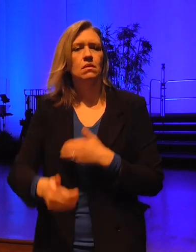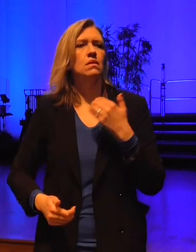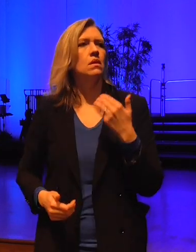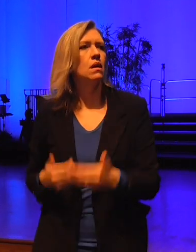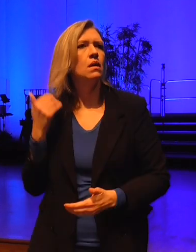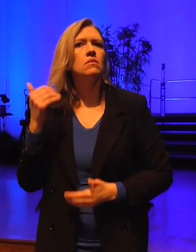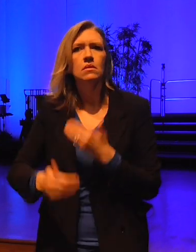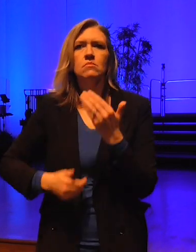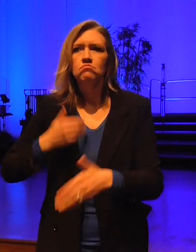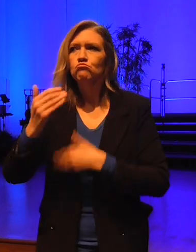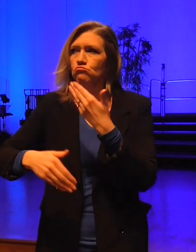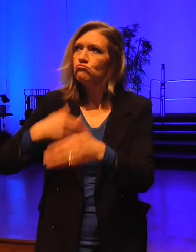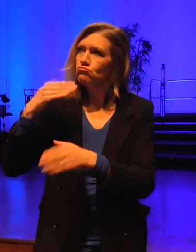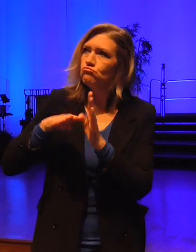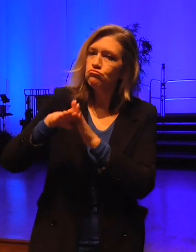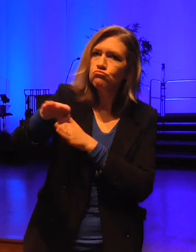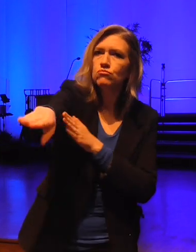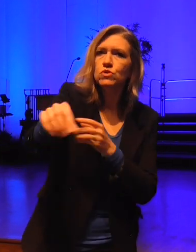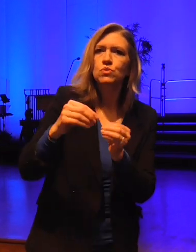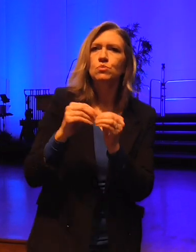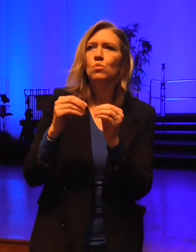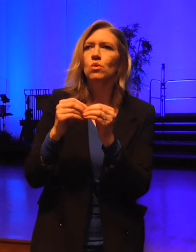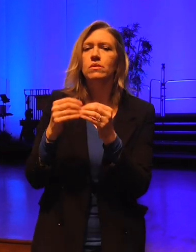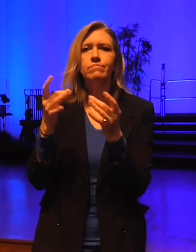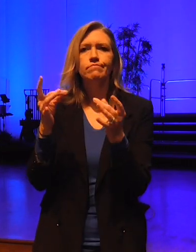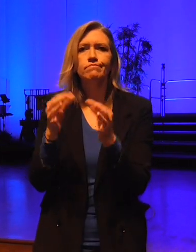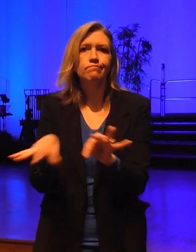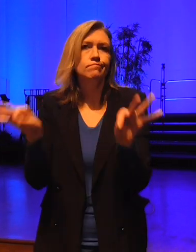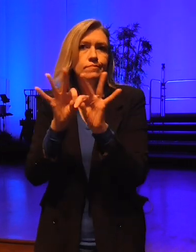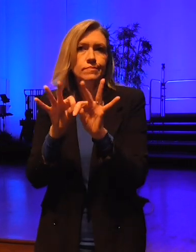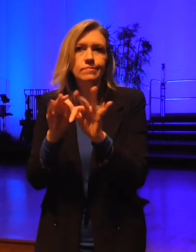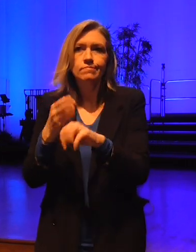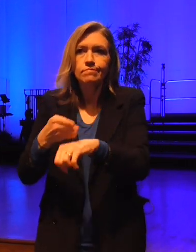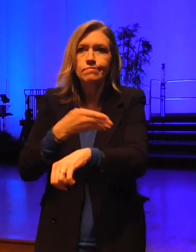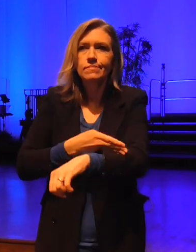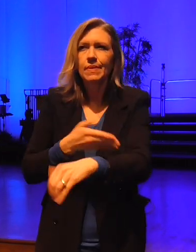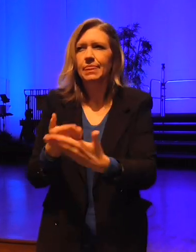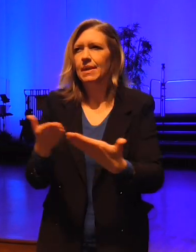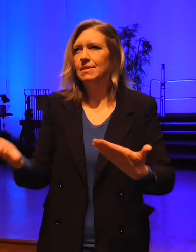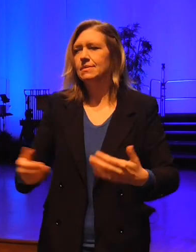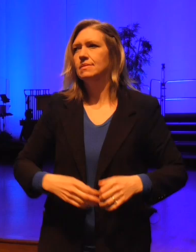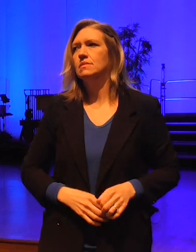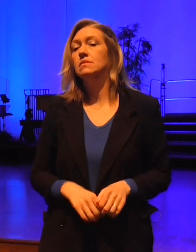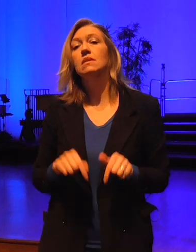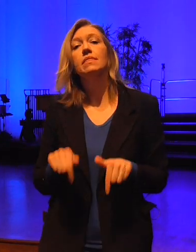that leads us into grander and grander things uh throughout this series I've been sharing and